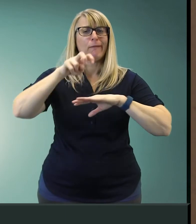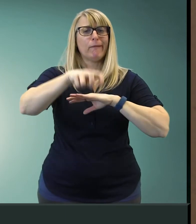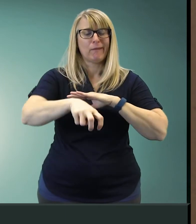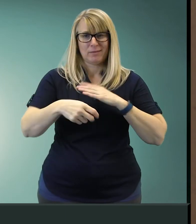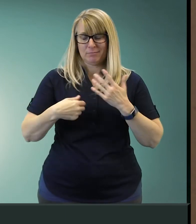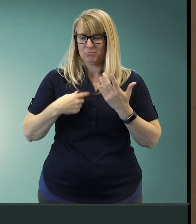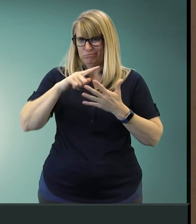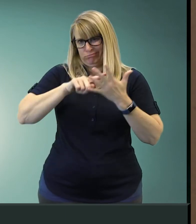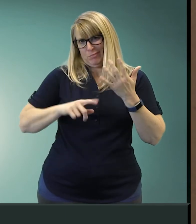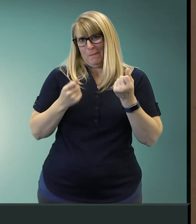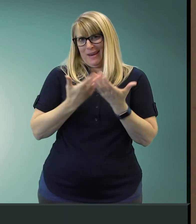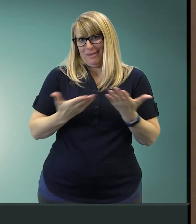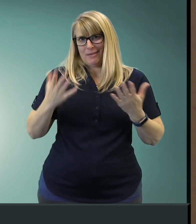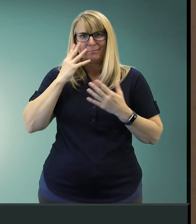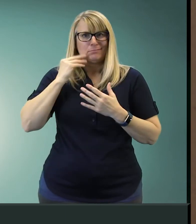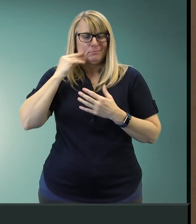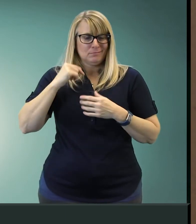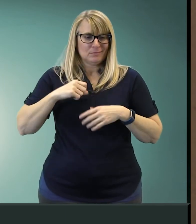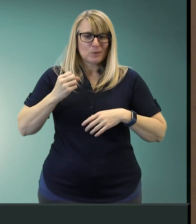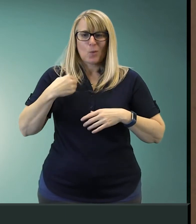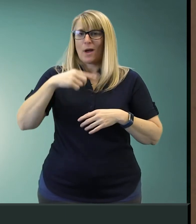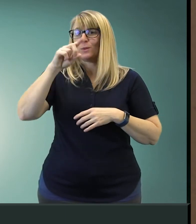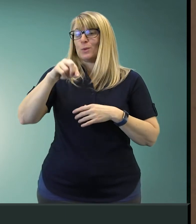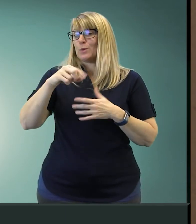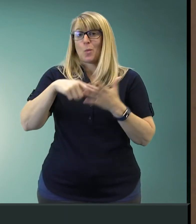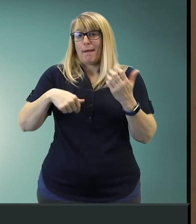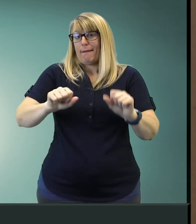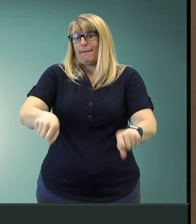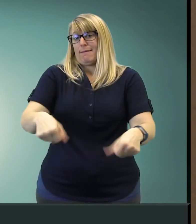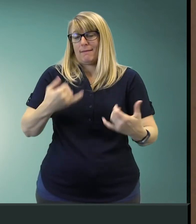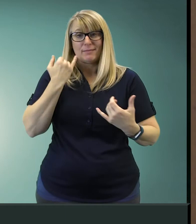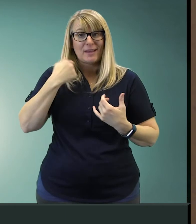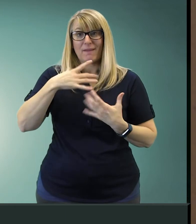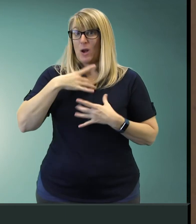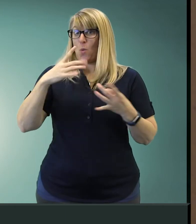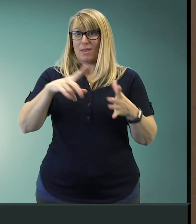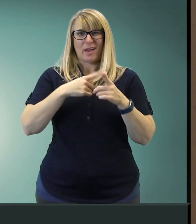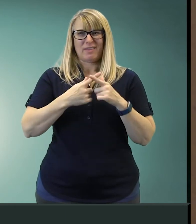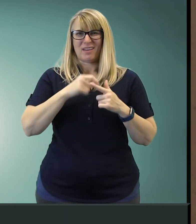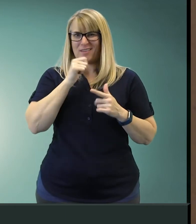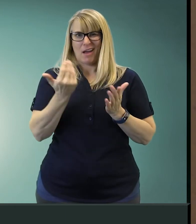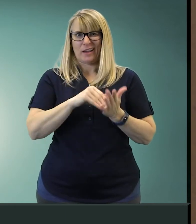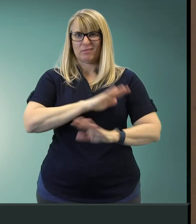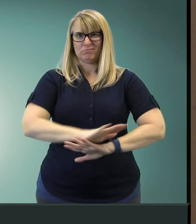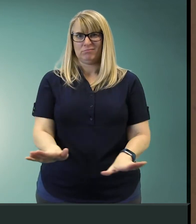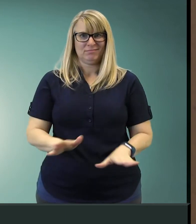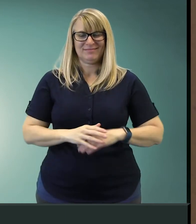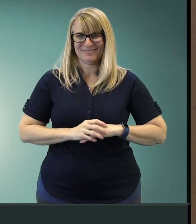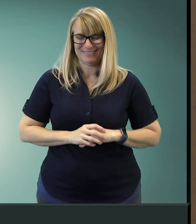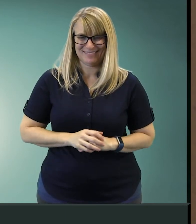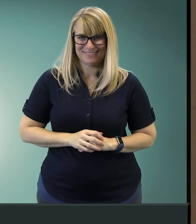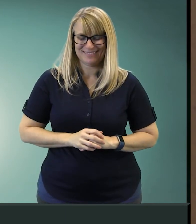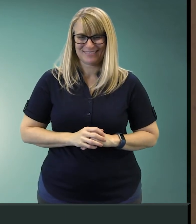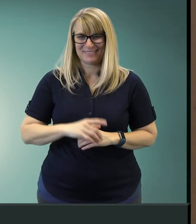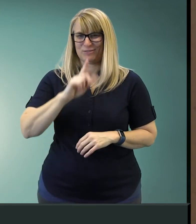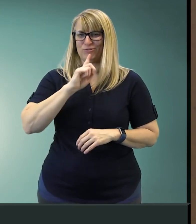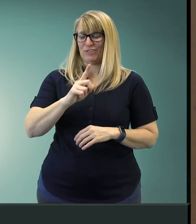I've done a lot, so I could just do whatever I can, and if I don't like it, then I won't do it again.